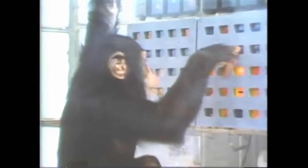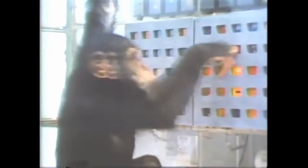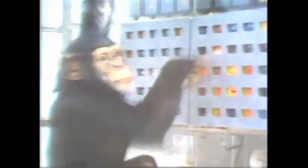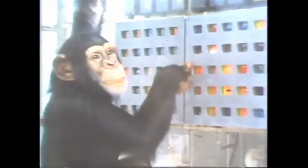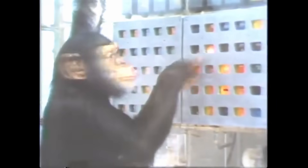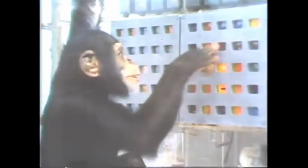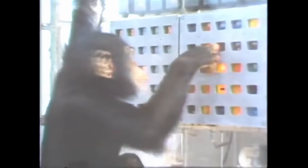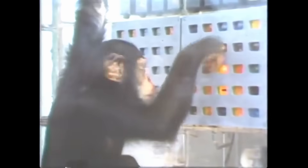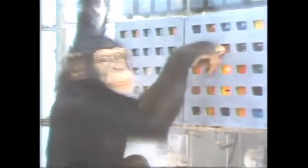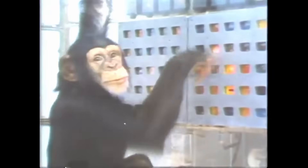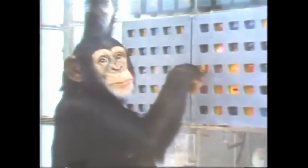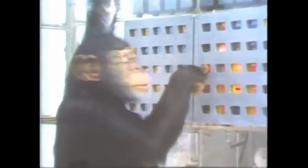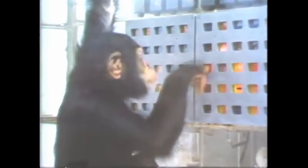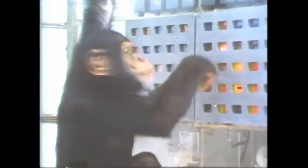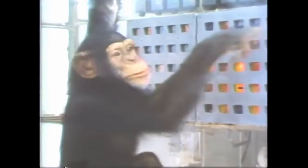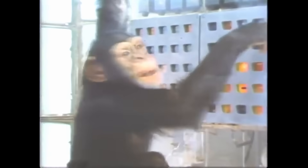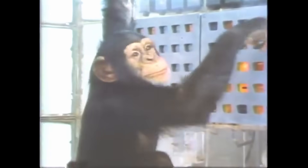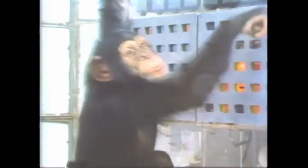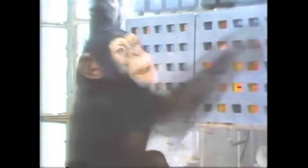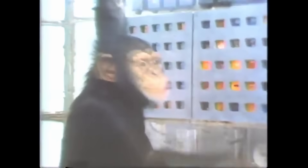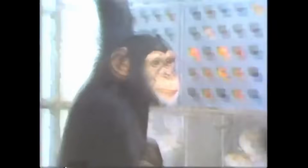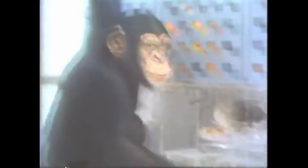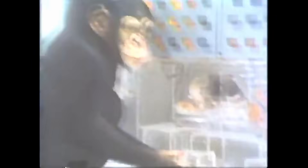Washoe simply wasn't using sign language to communicate.